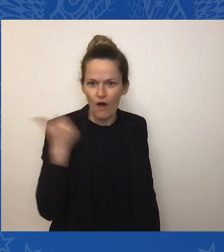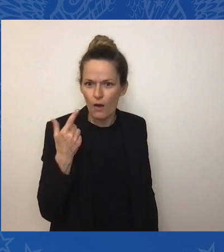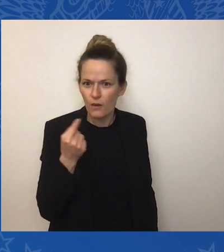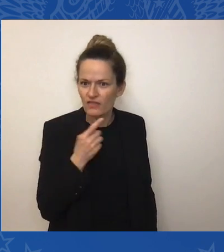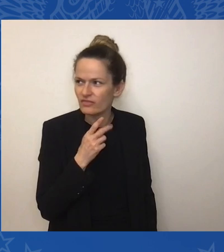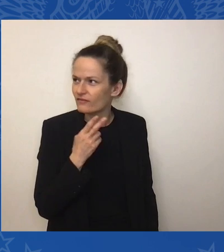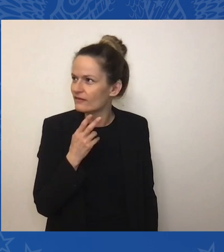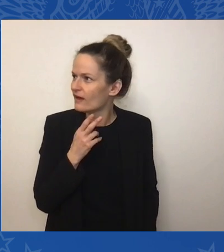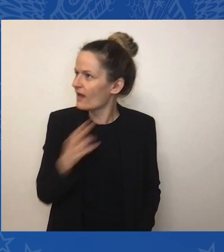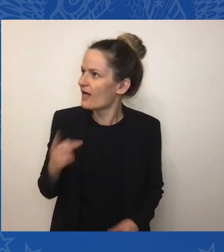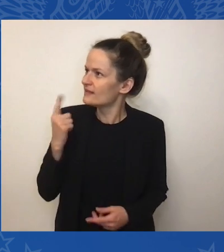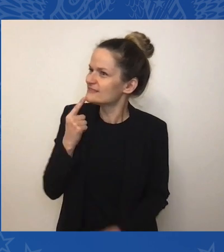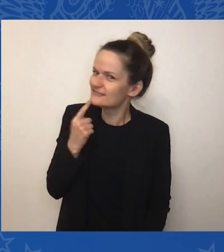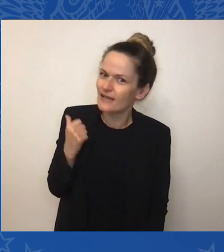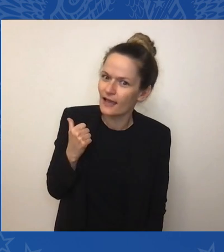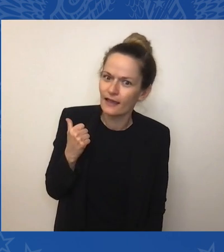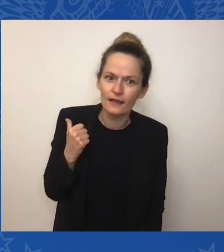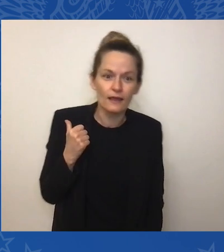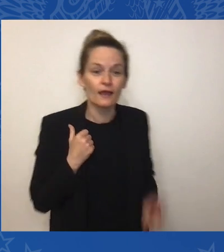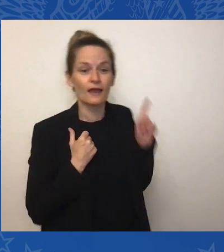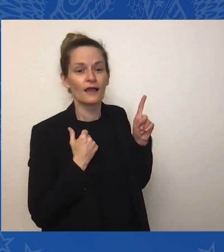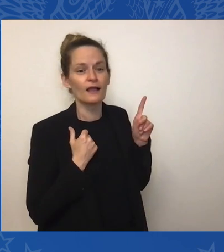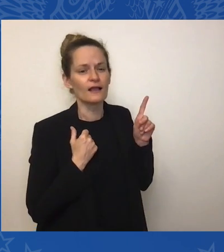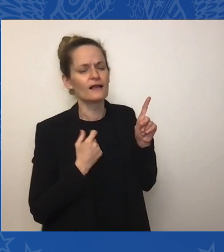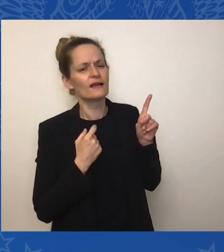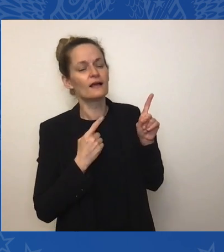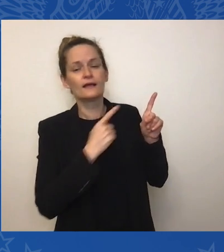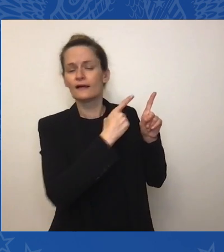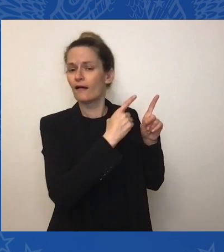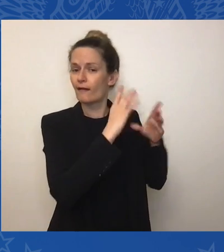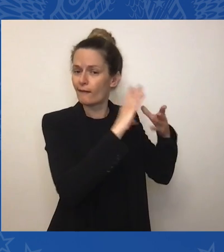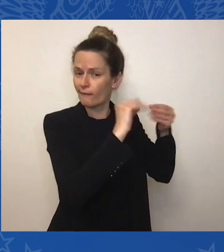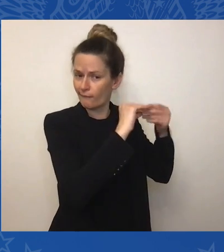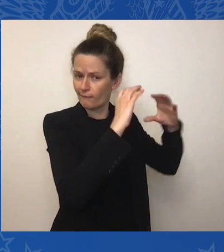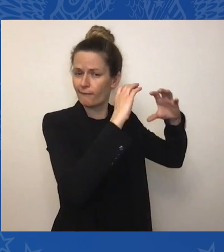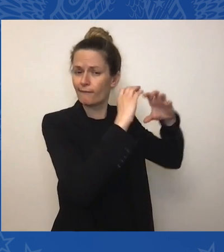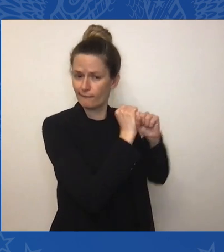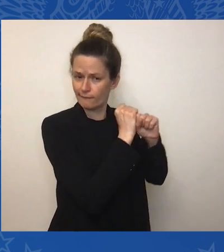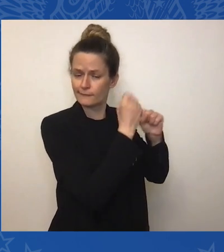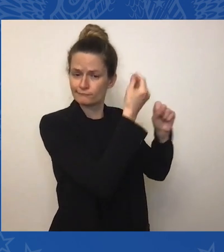And he said: The penalty good people pay for not being involved in politics